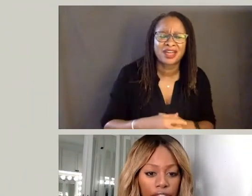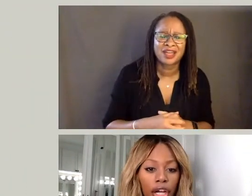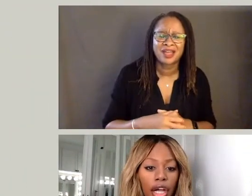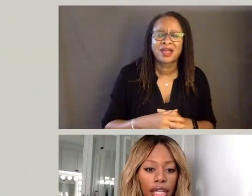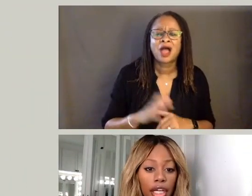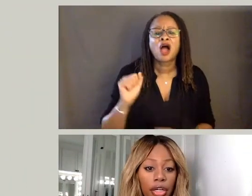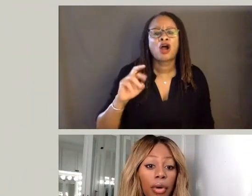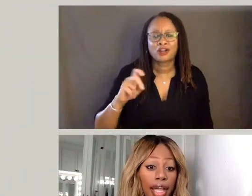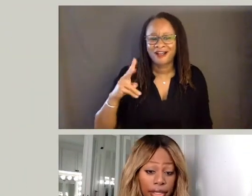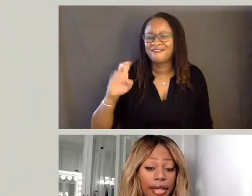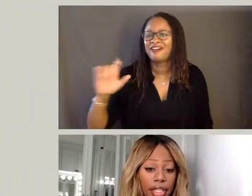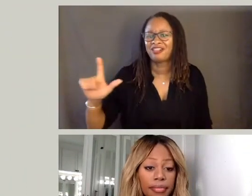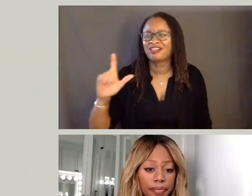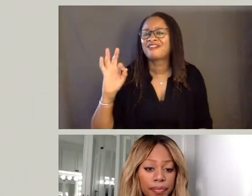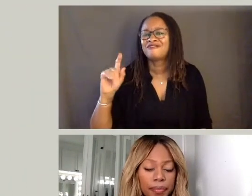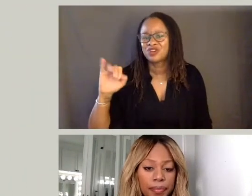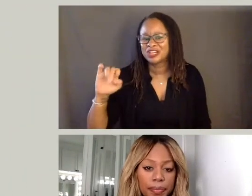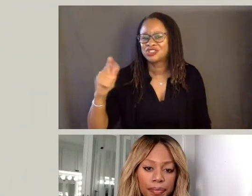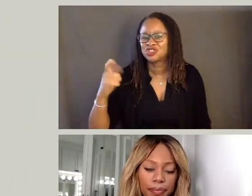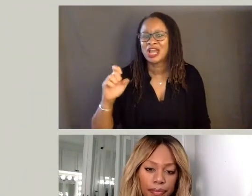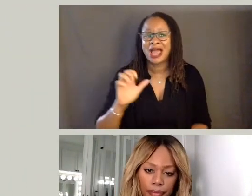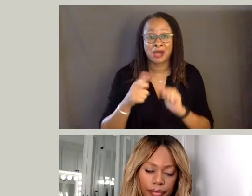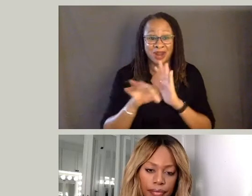How did you find the archival- How did I find them? Oh gosh.